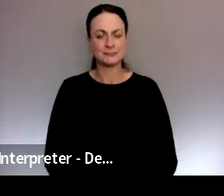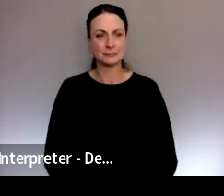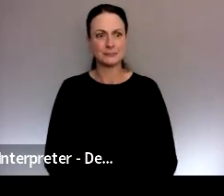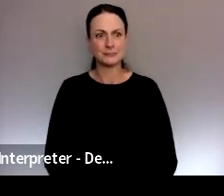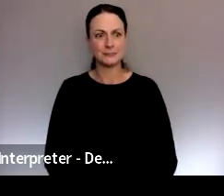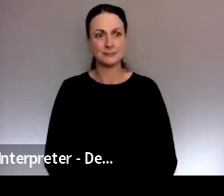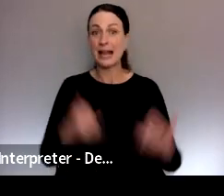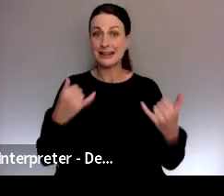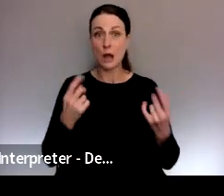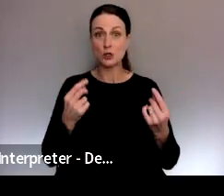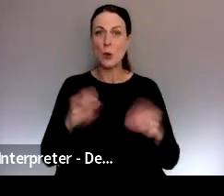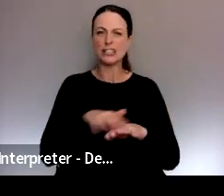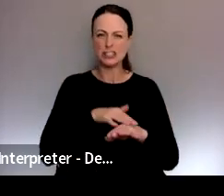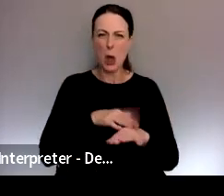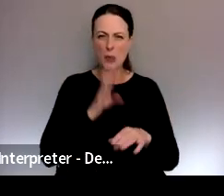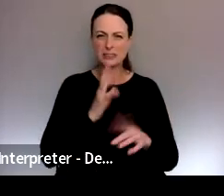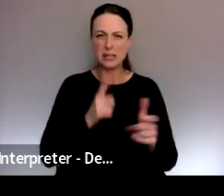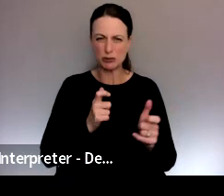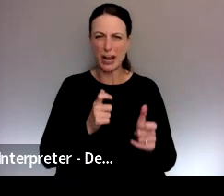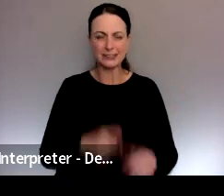And what I will now do is slow down the speech rate.